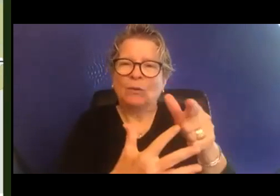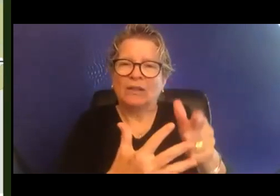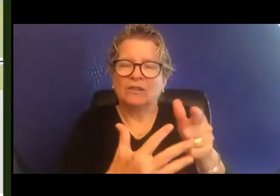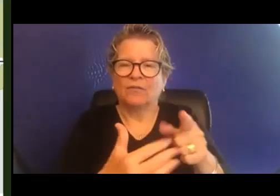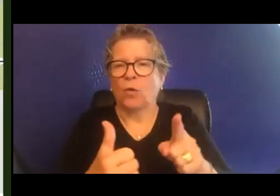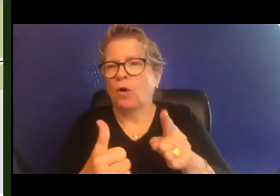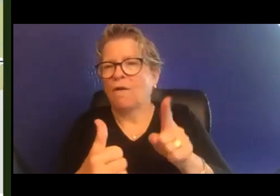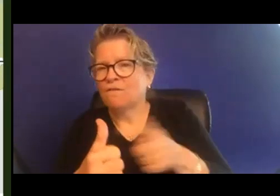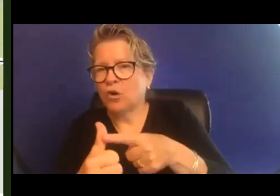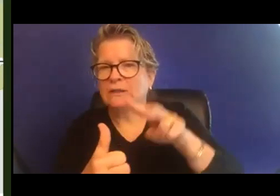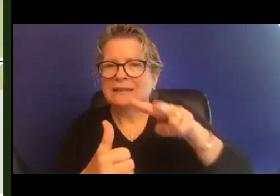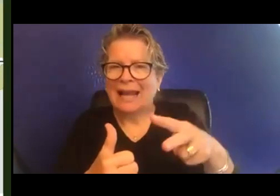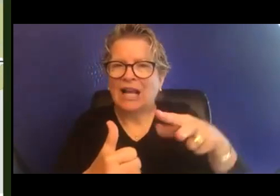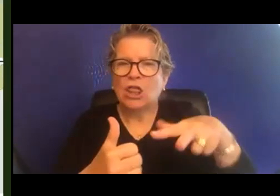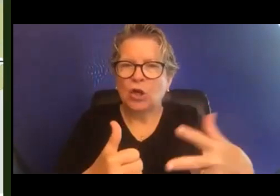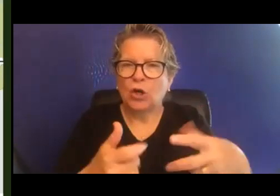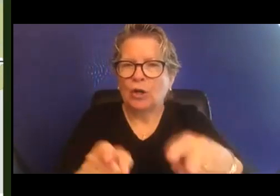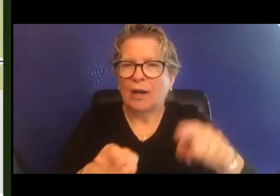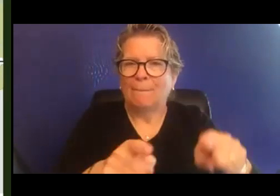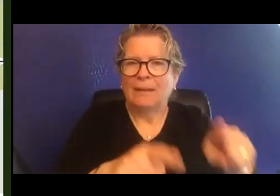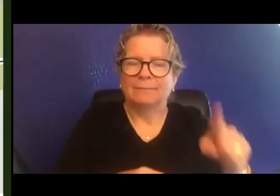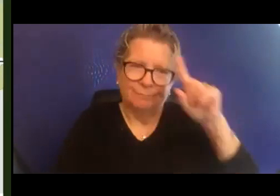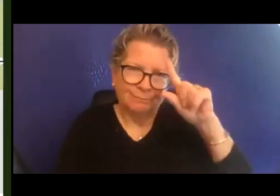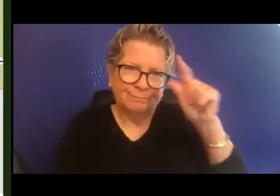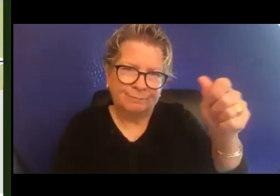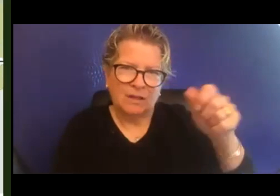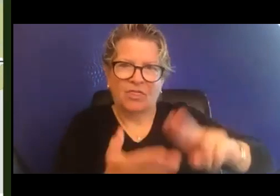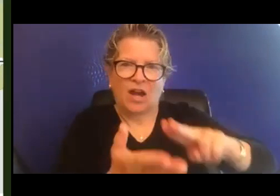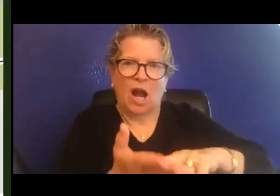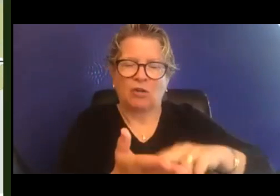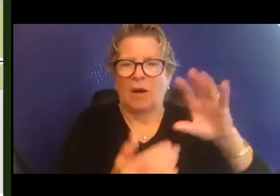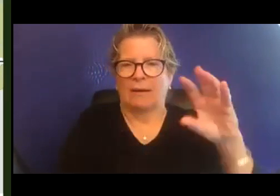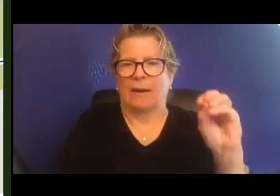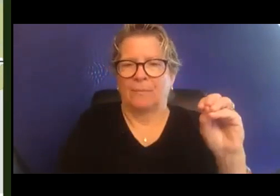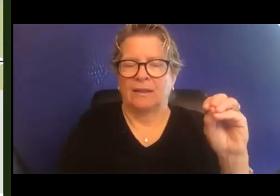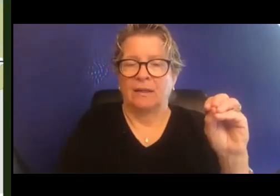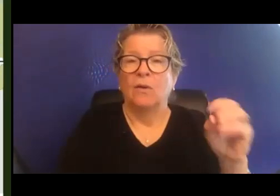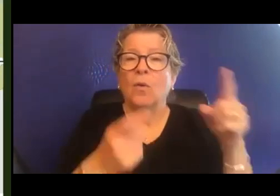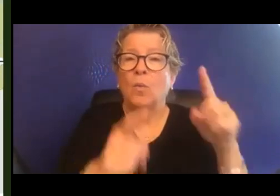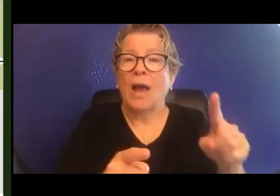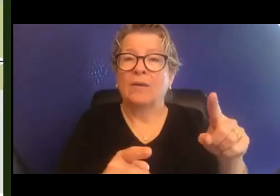Then -- Monica can follow up on this, certainly when we are in construction, we'll let the public know exactly what's going